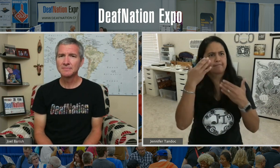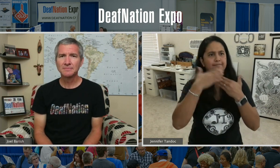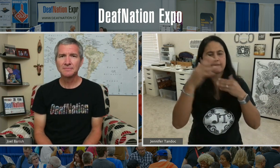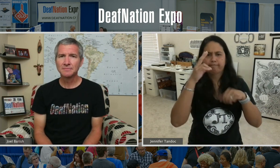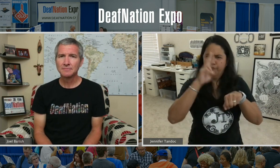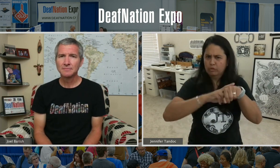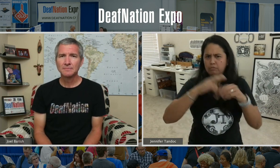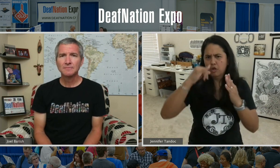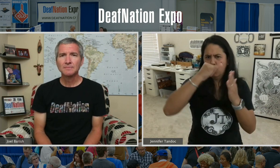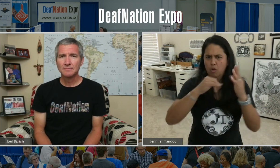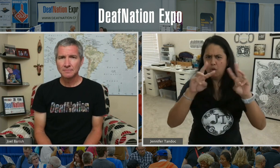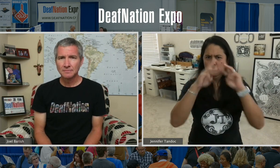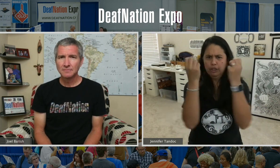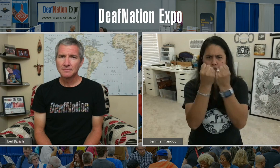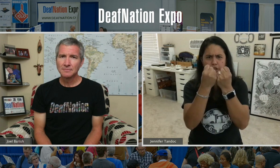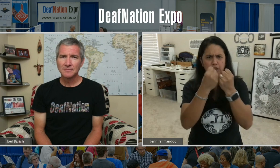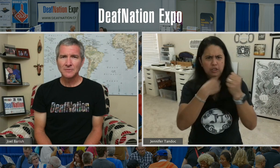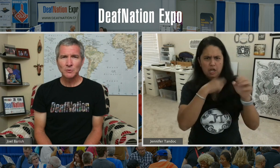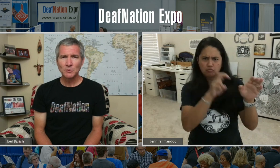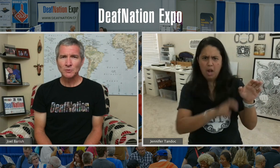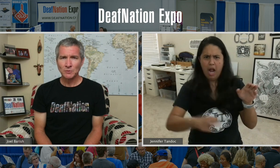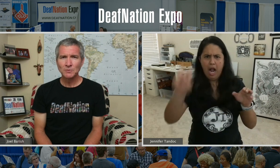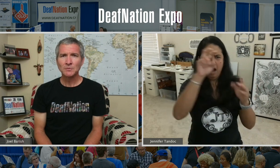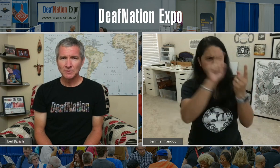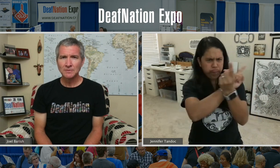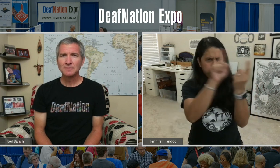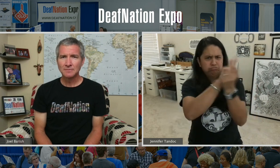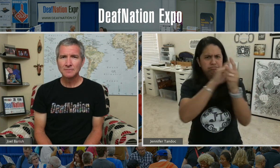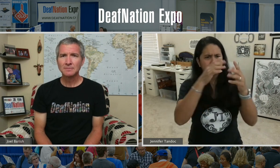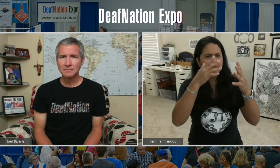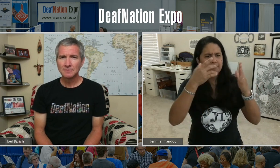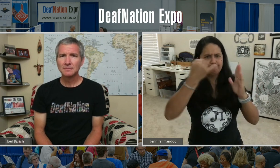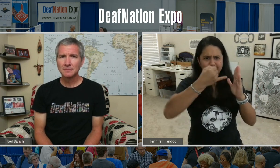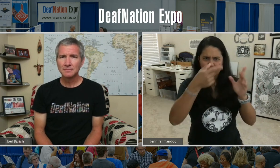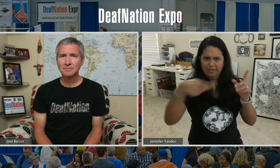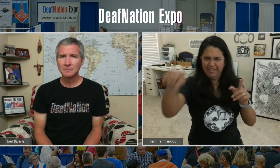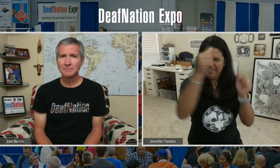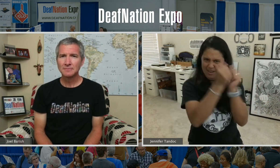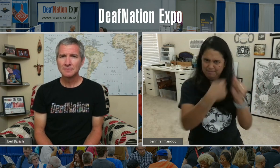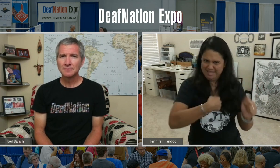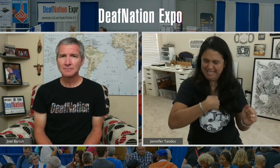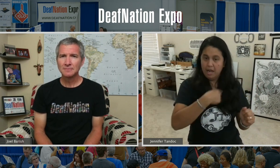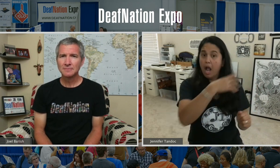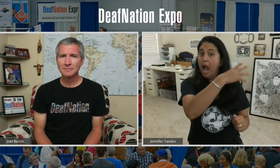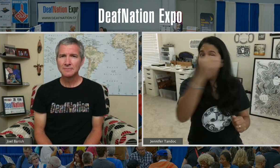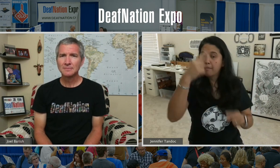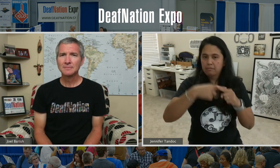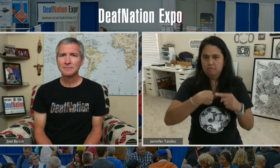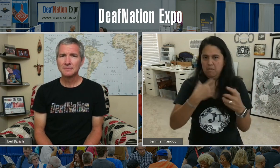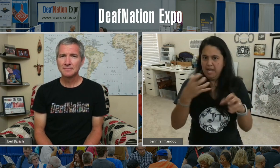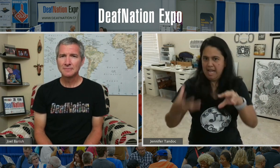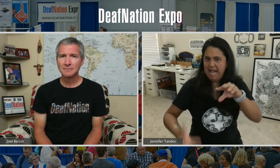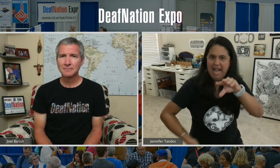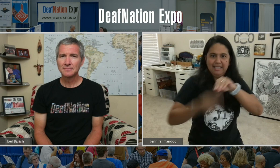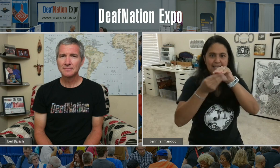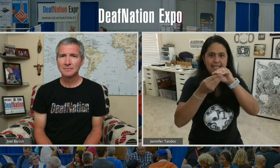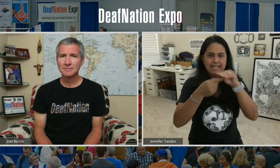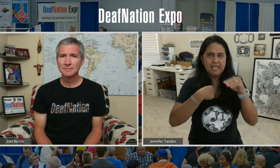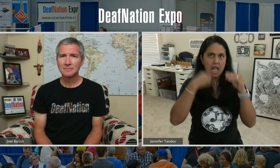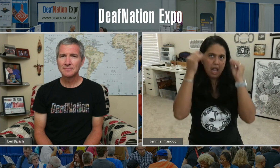Of course, I want to travel and do art workshops and to meet other artists, and I want to add…